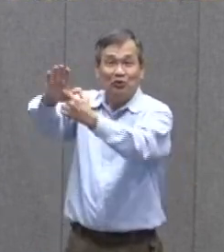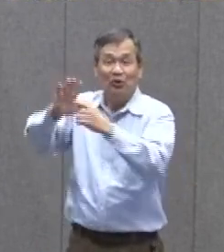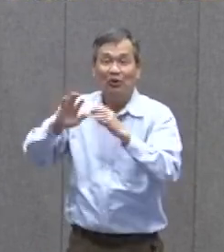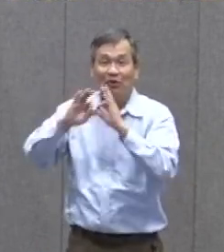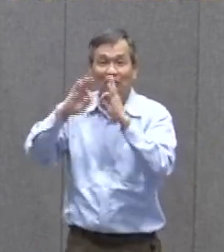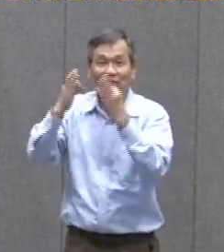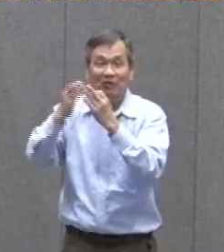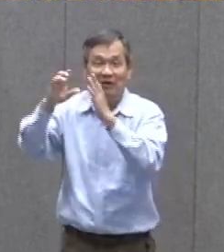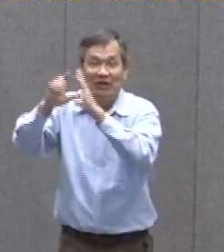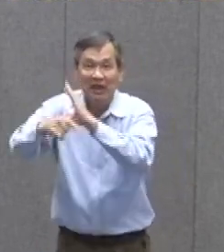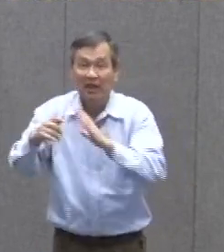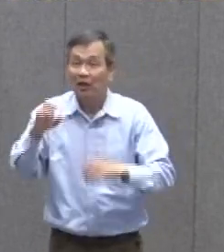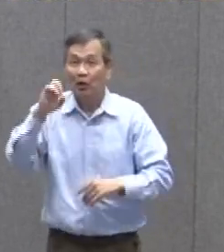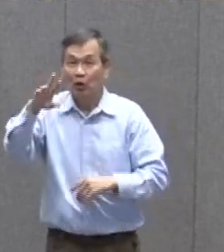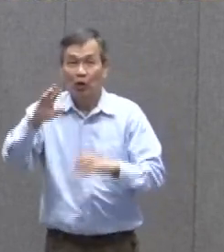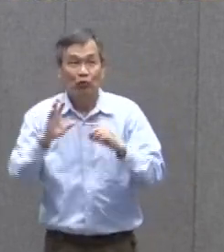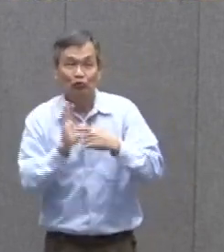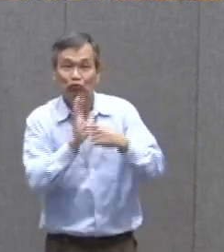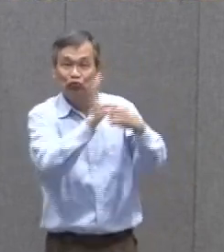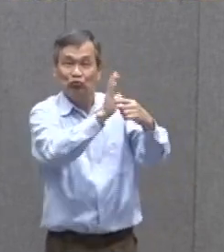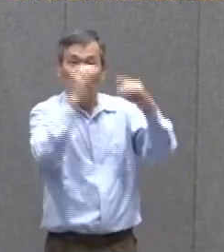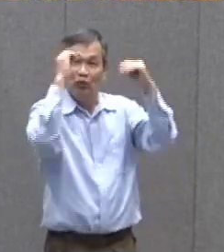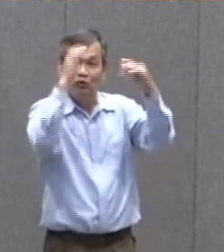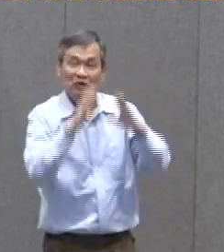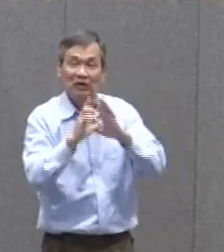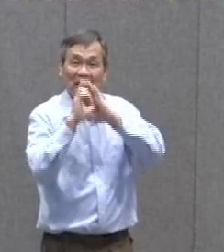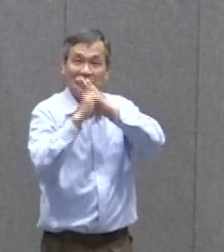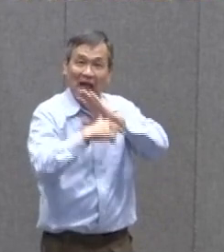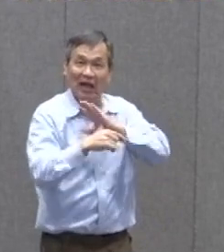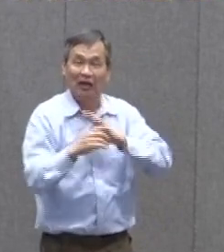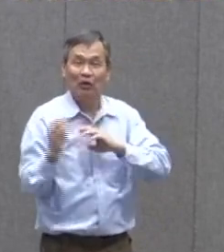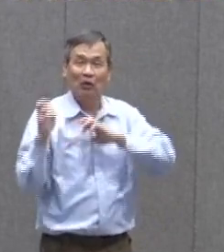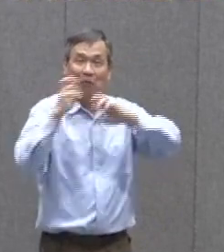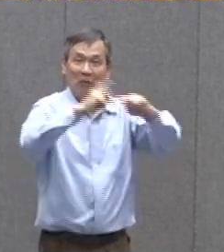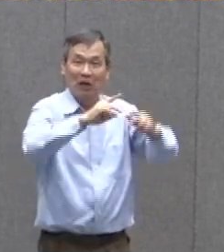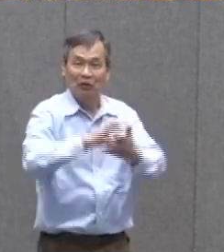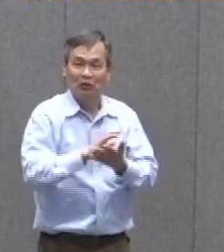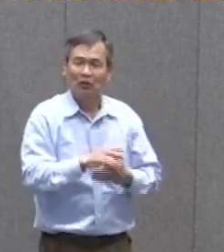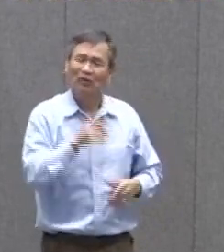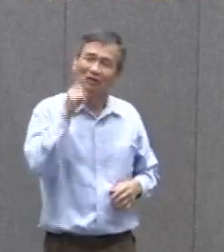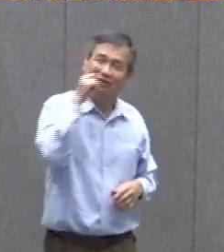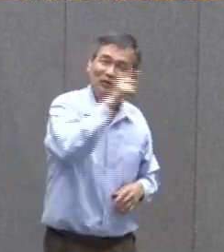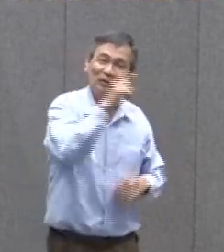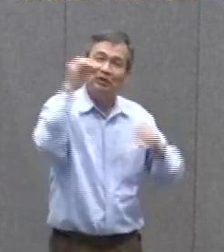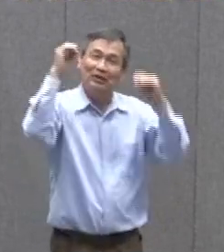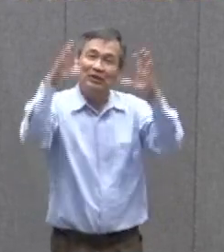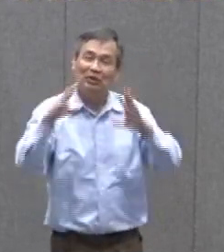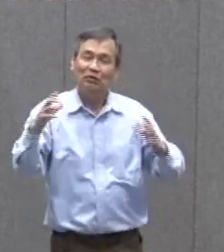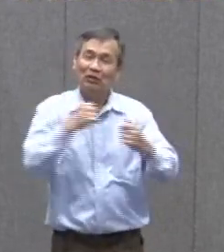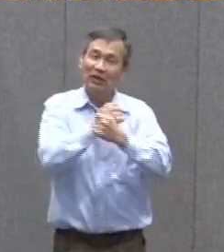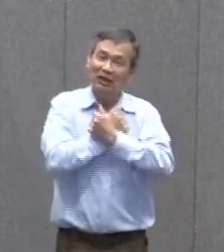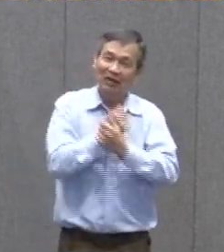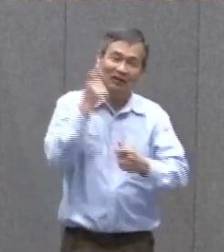and when you get back to school, you can share it with your teacher. I'm sure she would love to hear about the story of Spoon